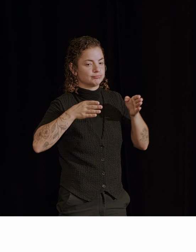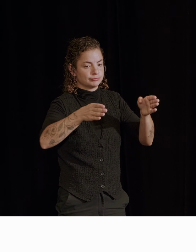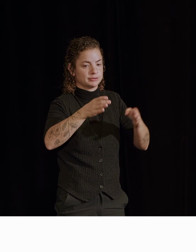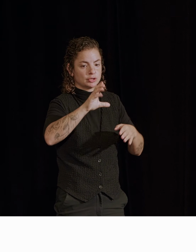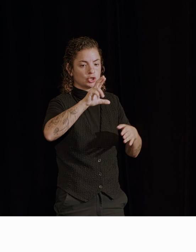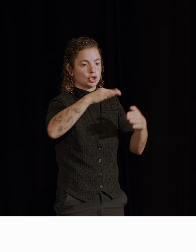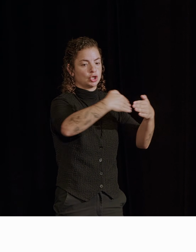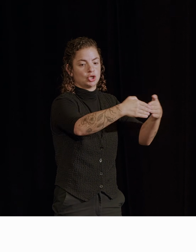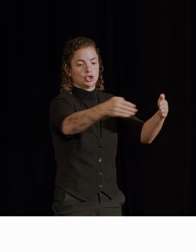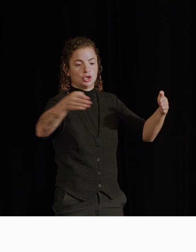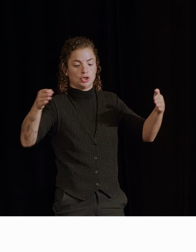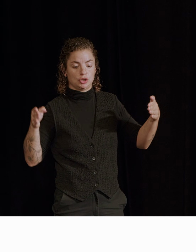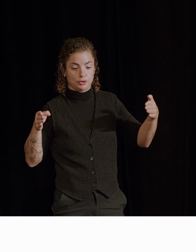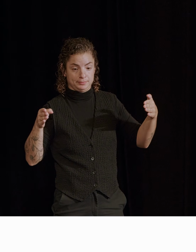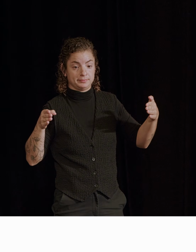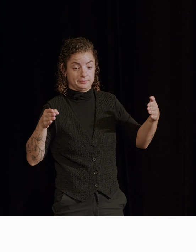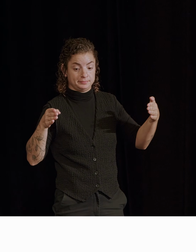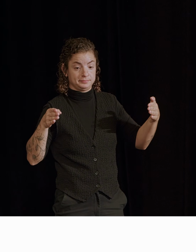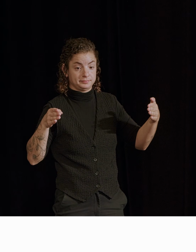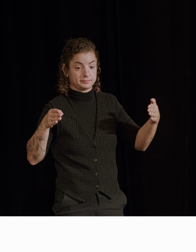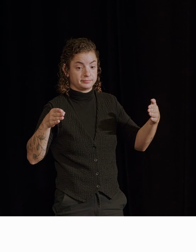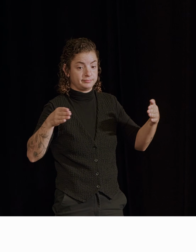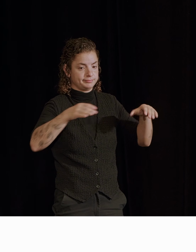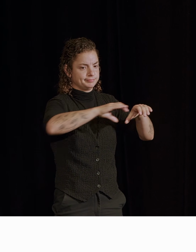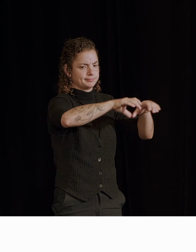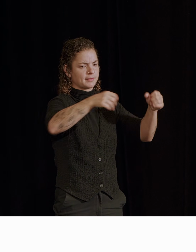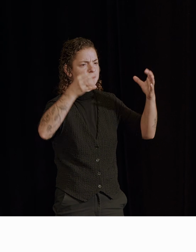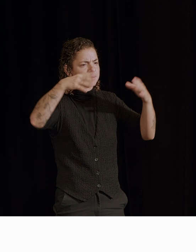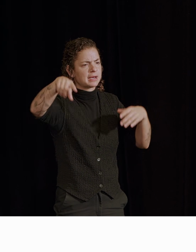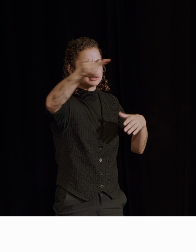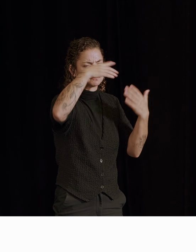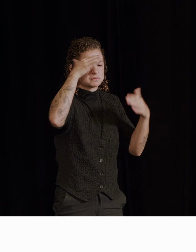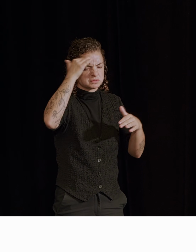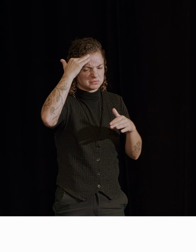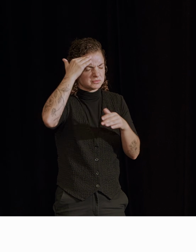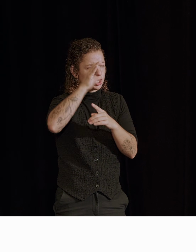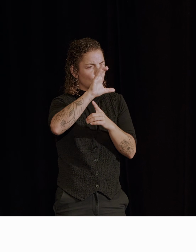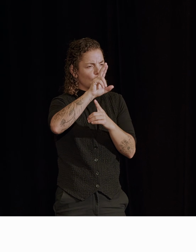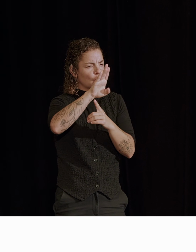relation to disability, technology, advocacy? OK, most of you have.